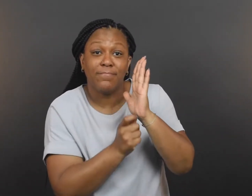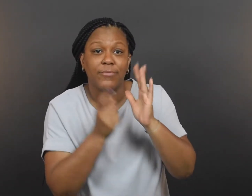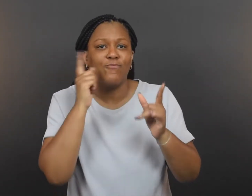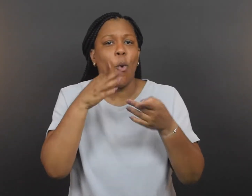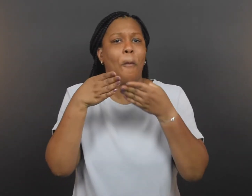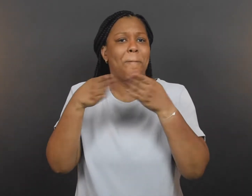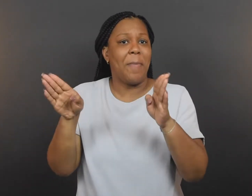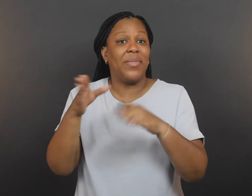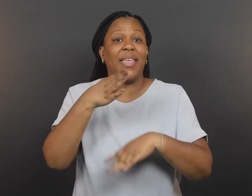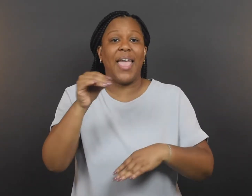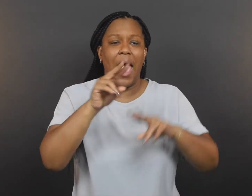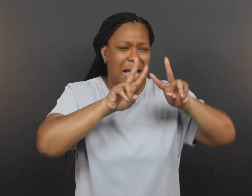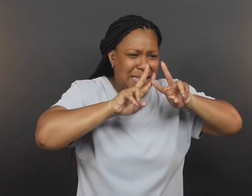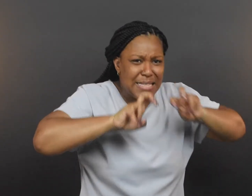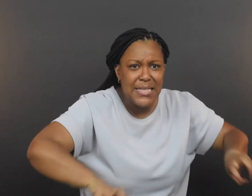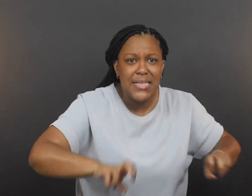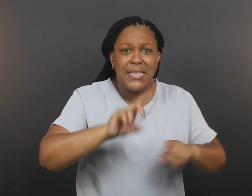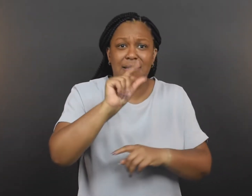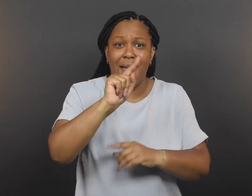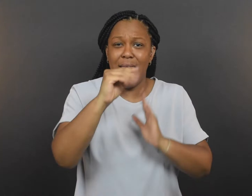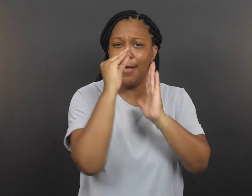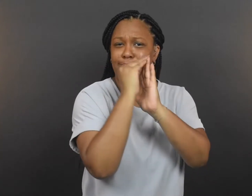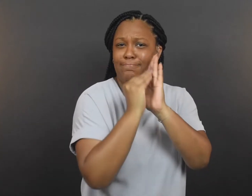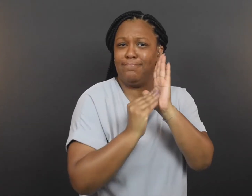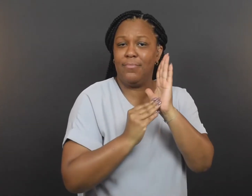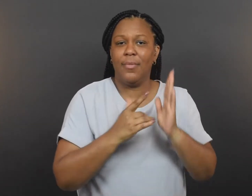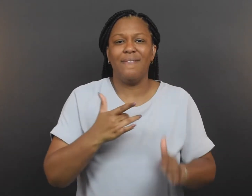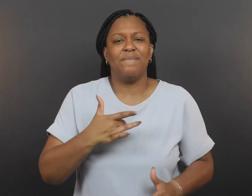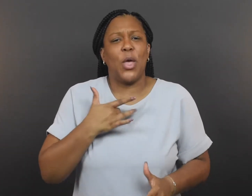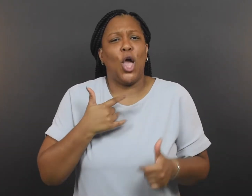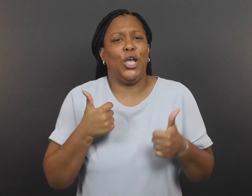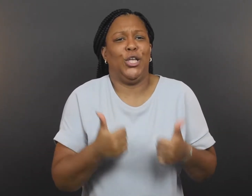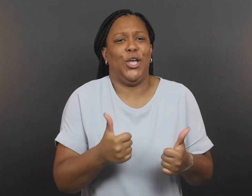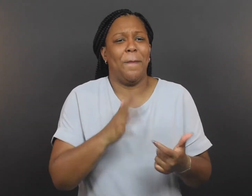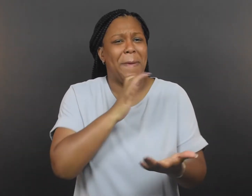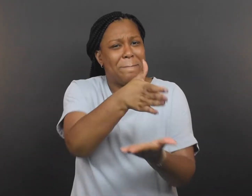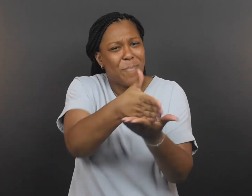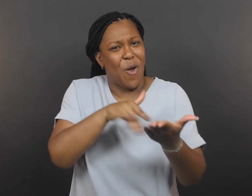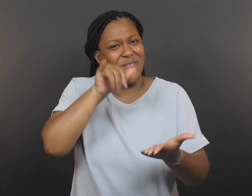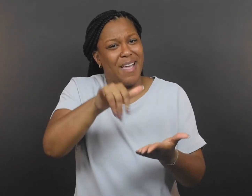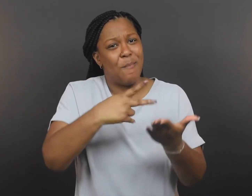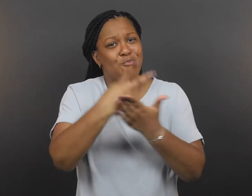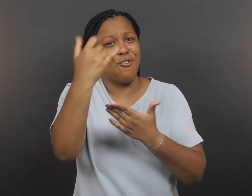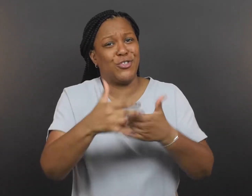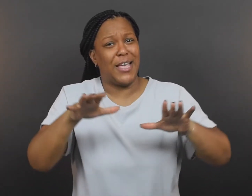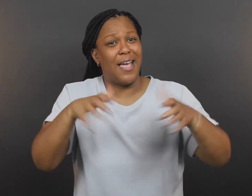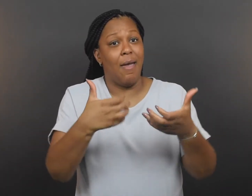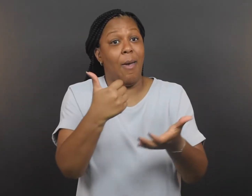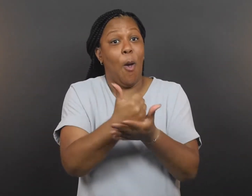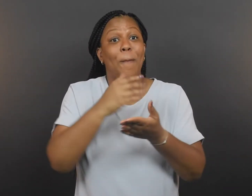and analyzing the data … it felt good to be part of a project that was helping the community.”